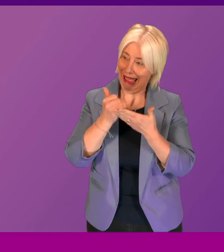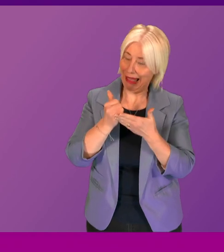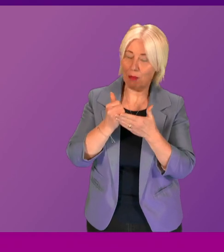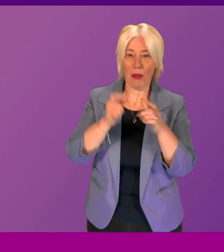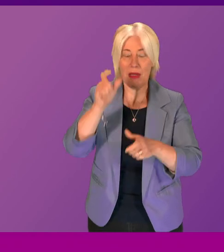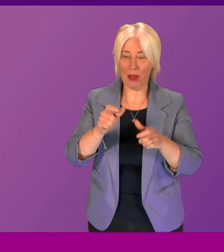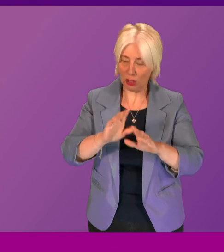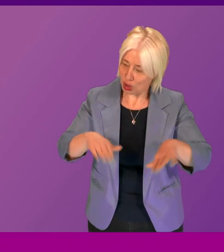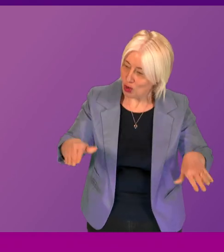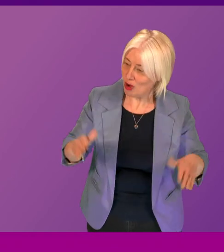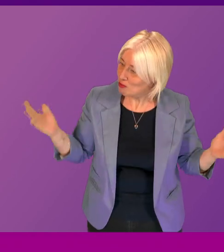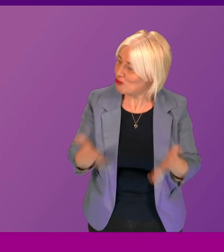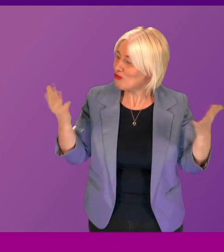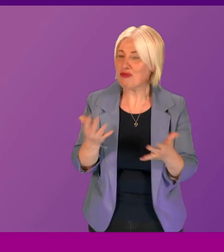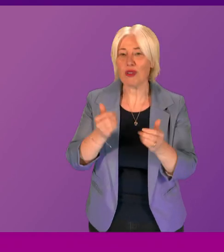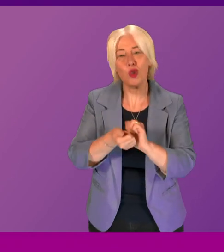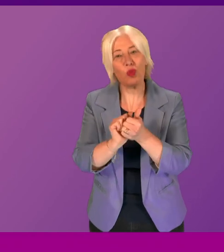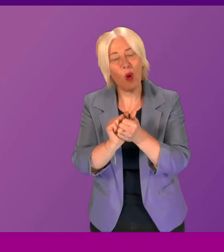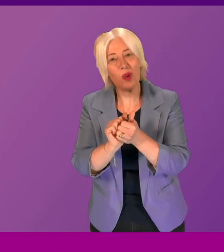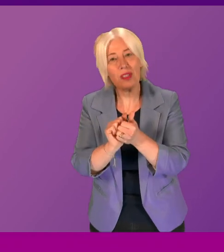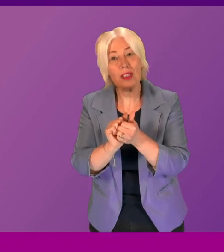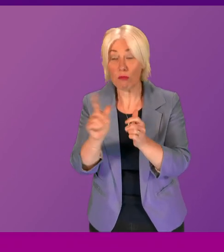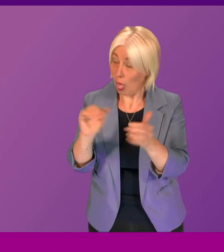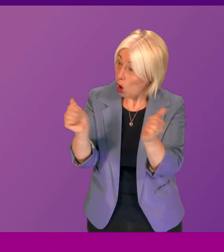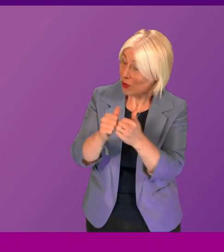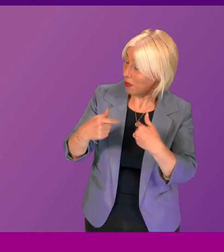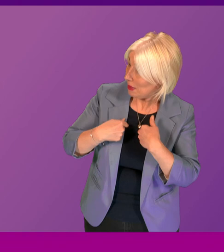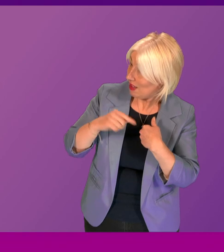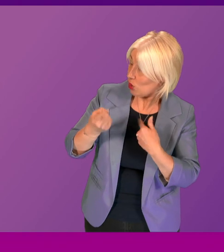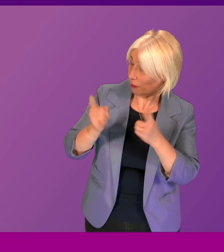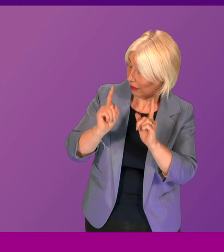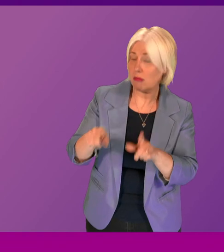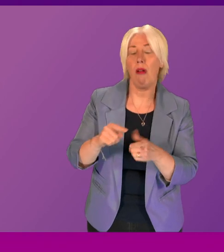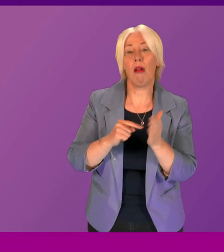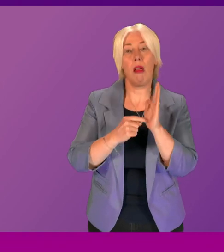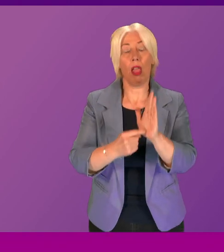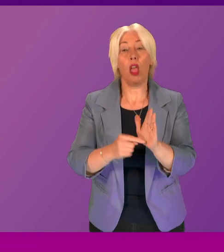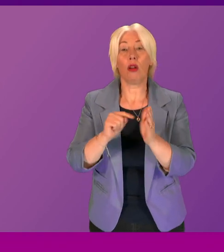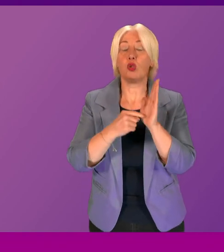children into sport. Does the First Minister agree that showing Scotland’s men’s and women’s football